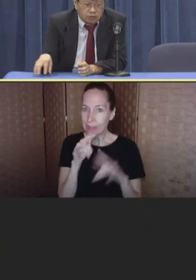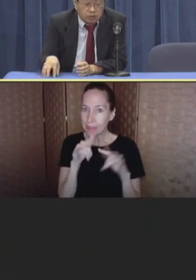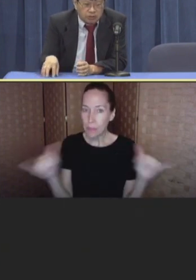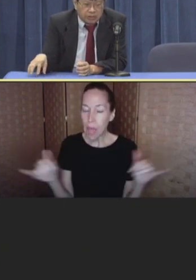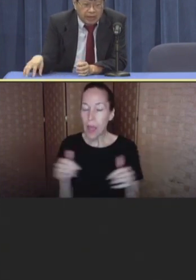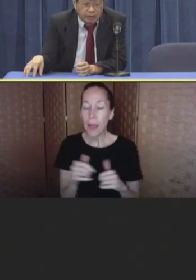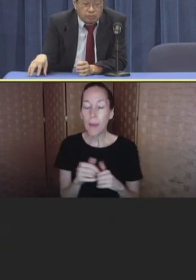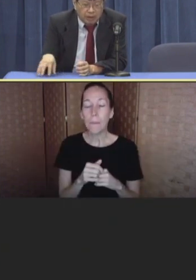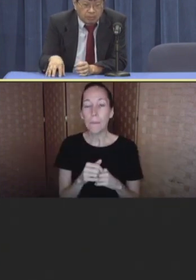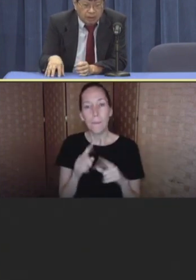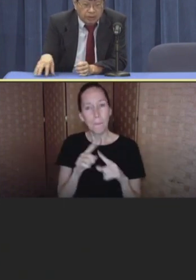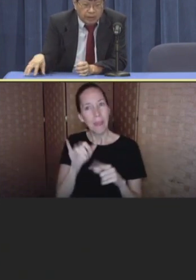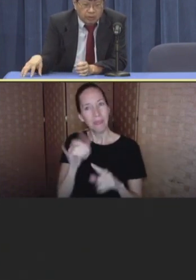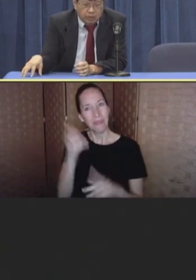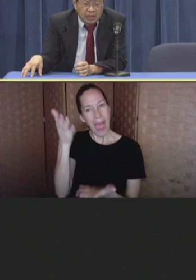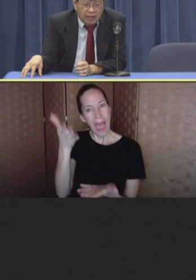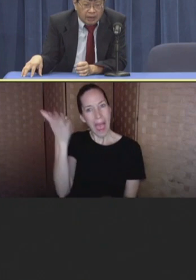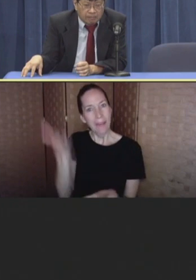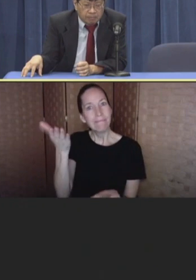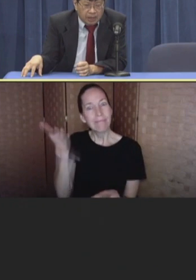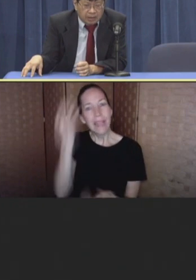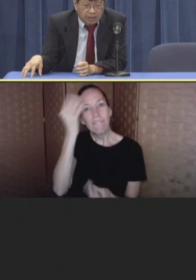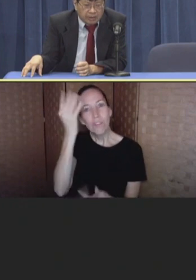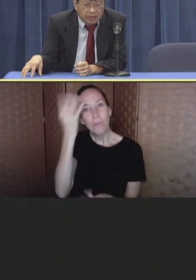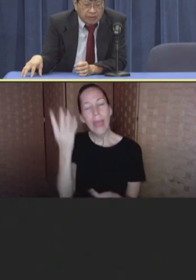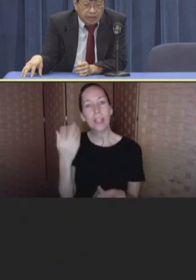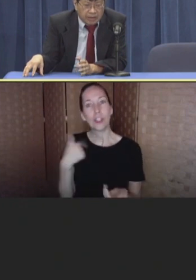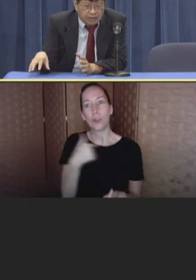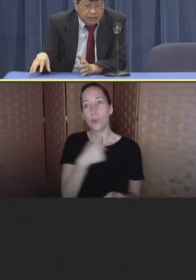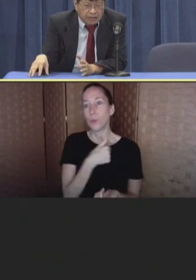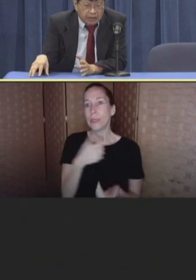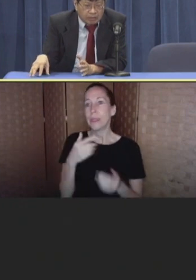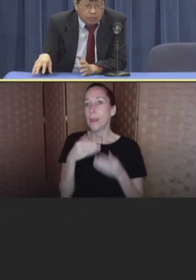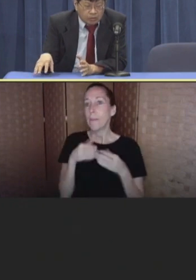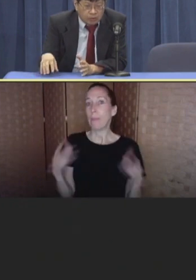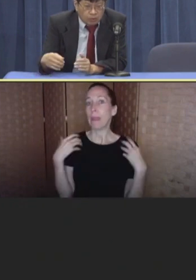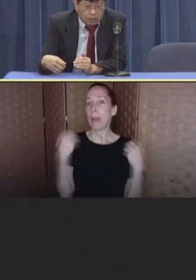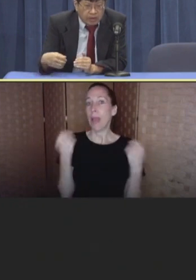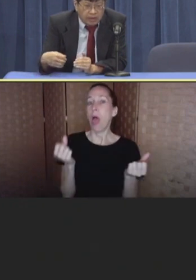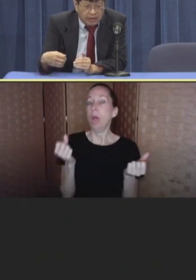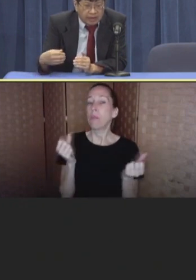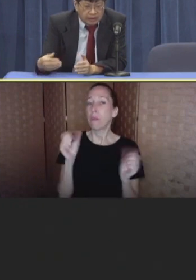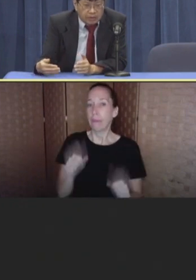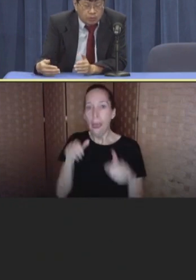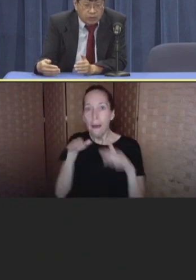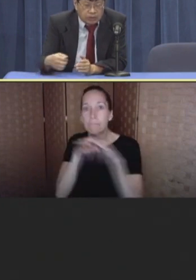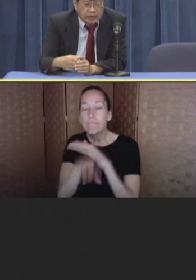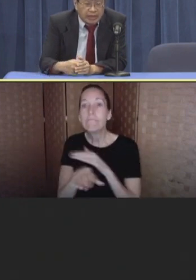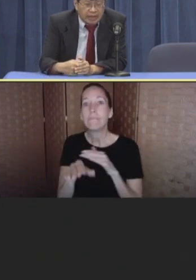to be gathered by public health, then I think we're heading in that direction.